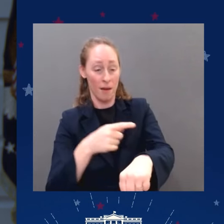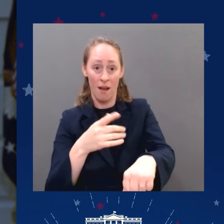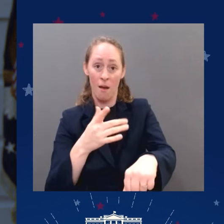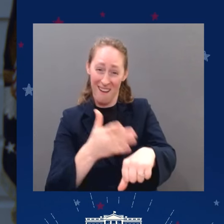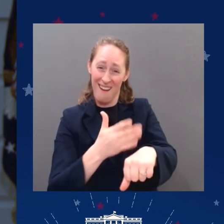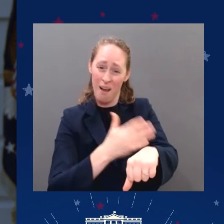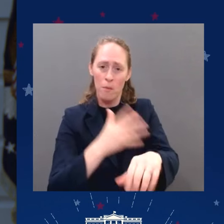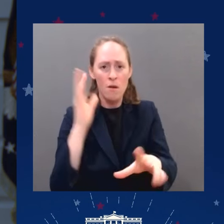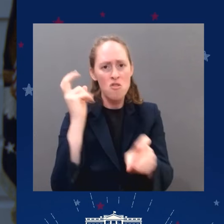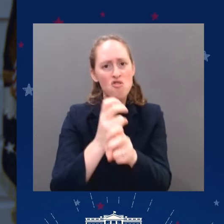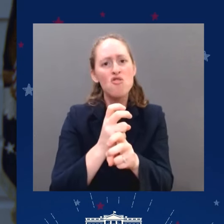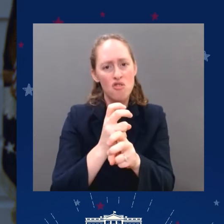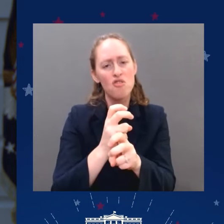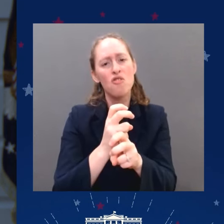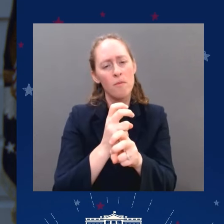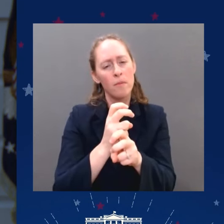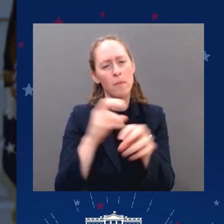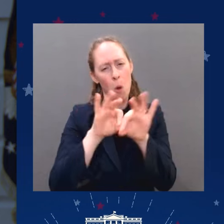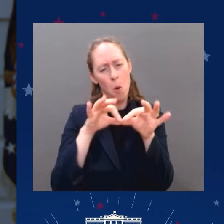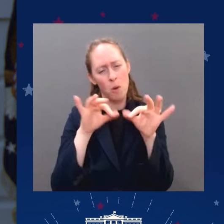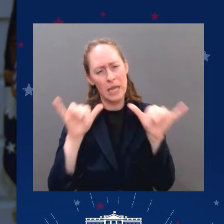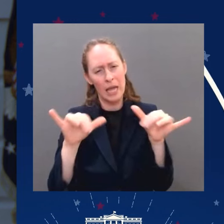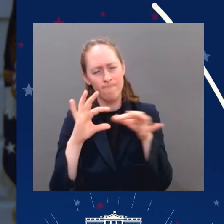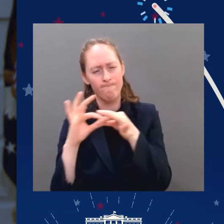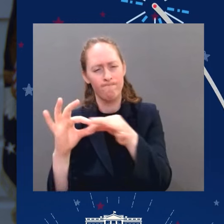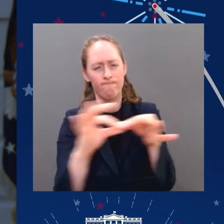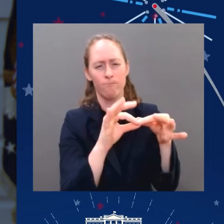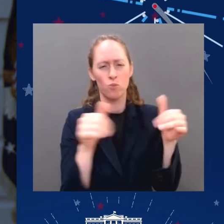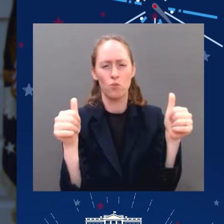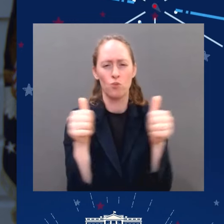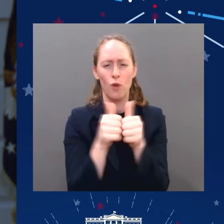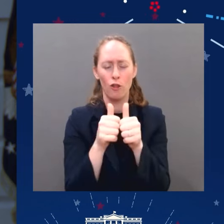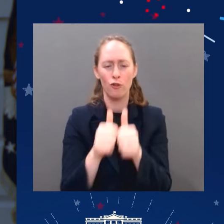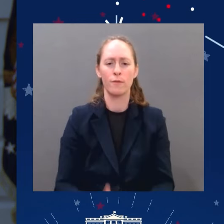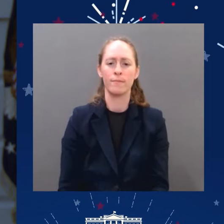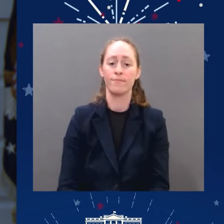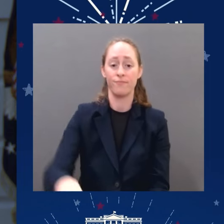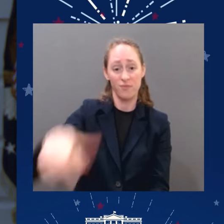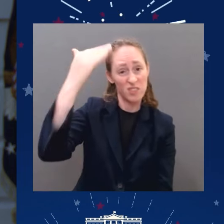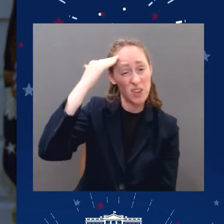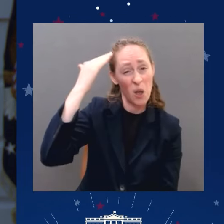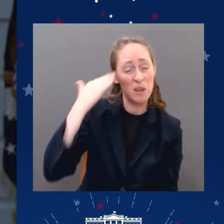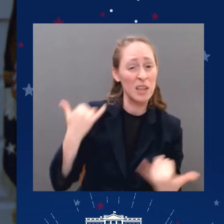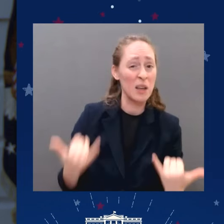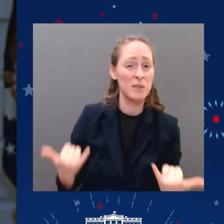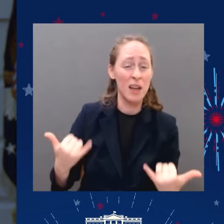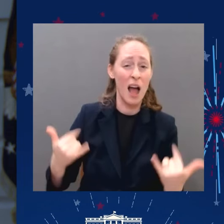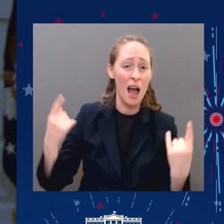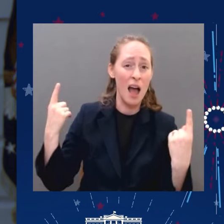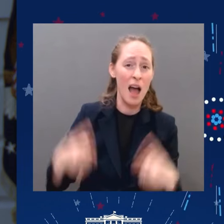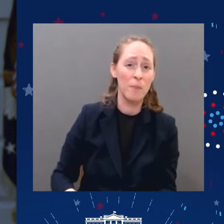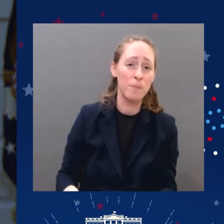You all heard what happened today. But each day, we're reminded there's nothing guaranteed about our democracy,